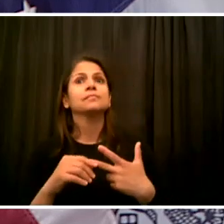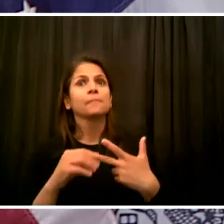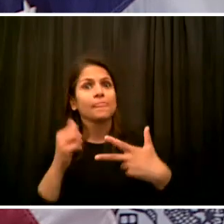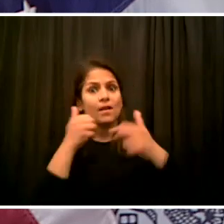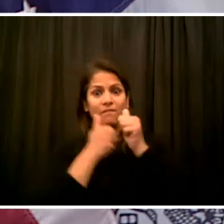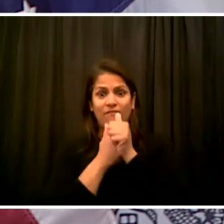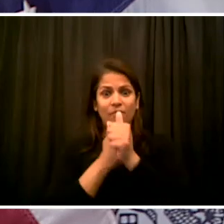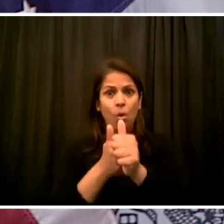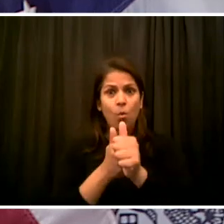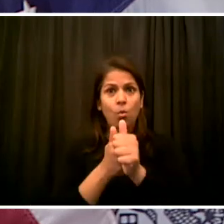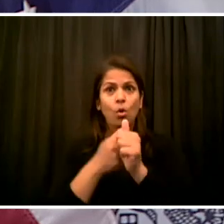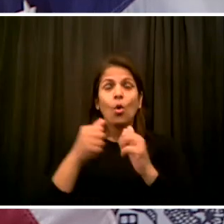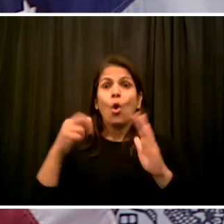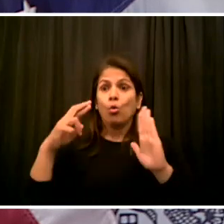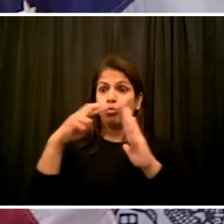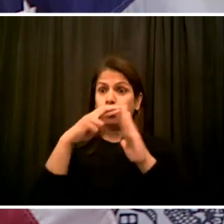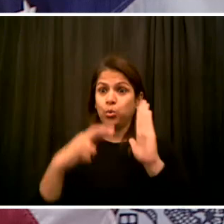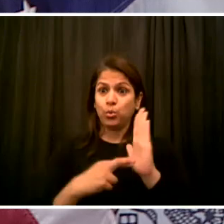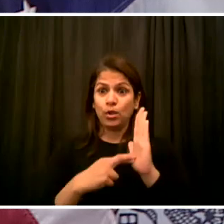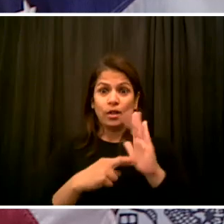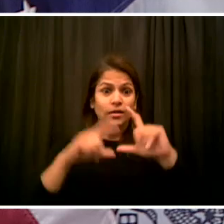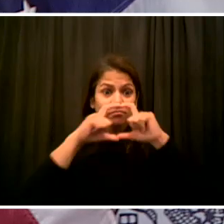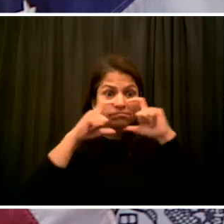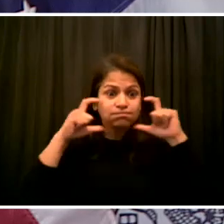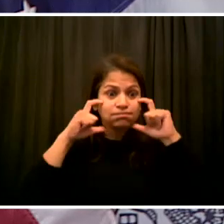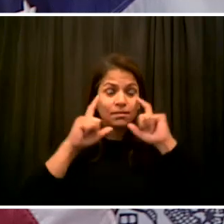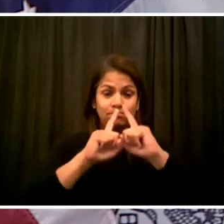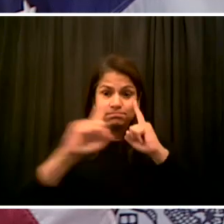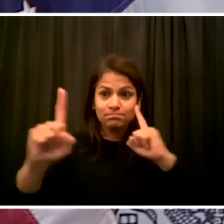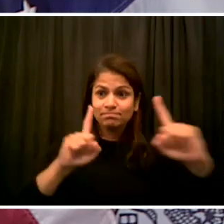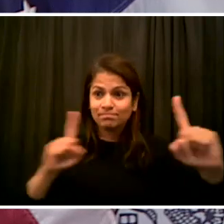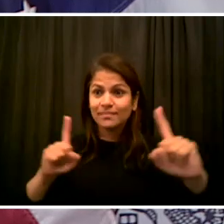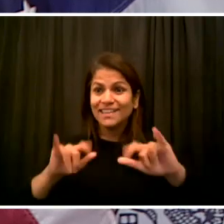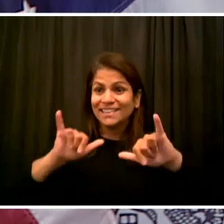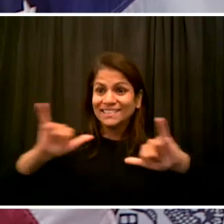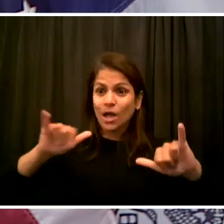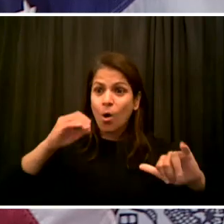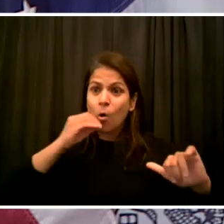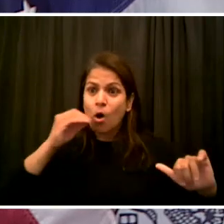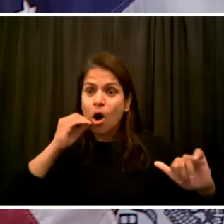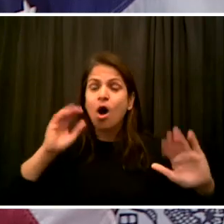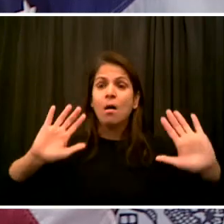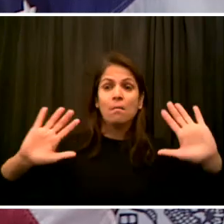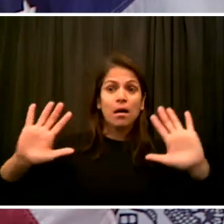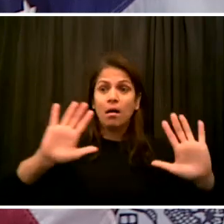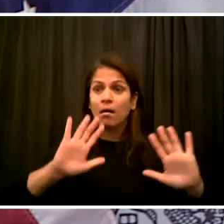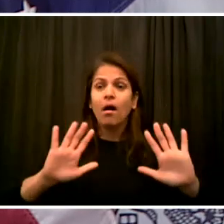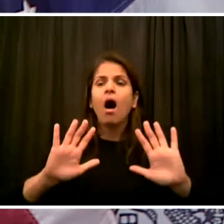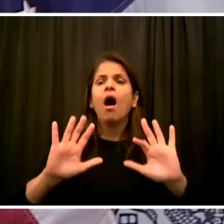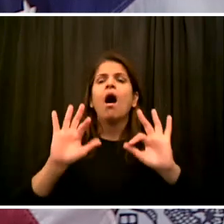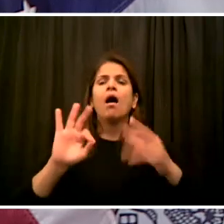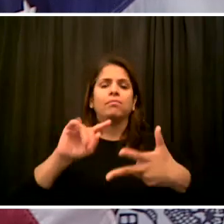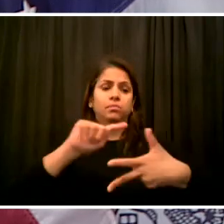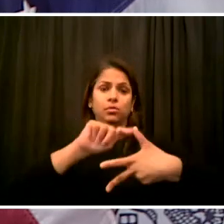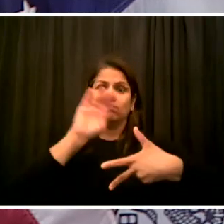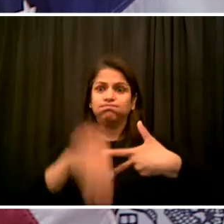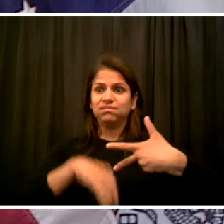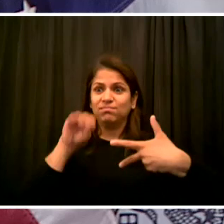THE MEDIA REALITY, OF COURSE IT GETS ATTENTION. BUT THEN WE HAVE TO REMEMBER, ALL THE TIMES WHEN